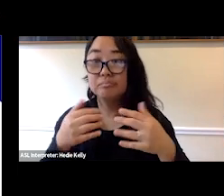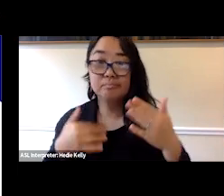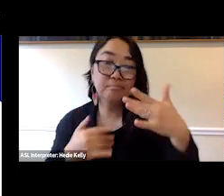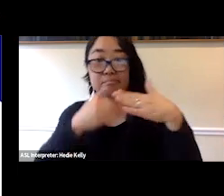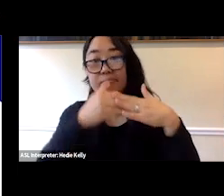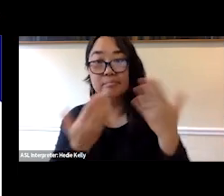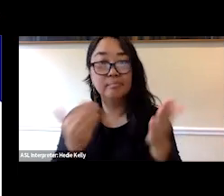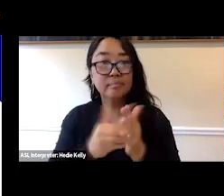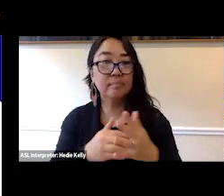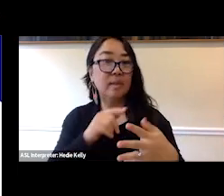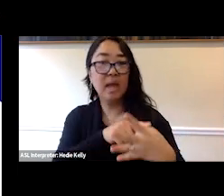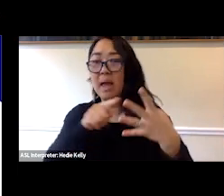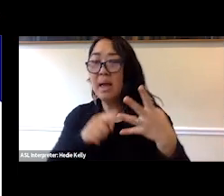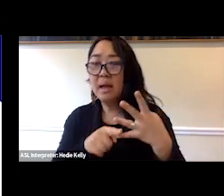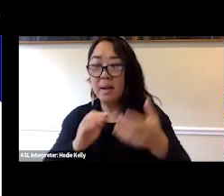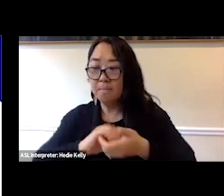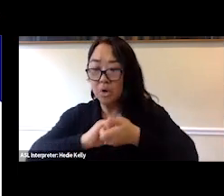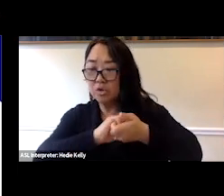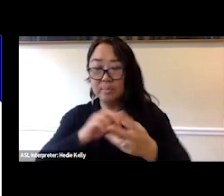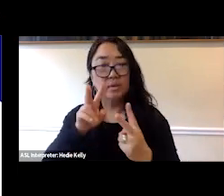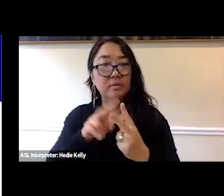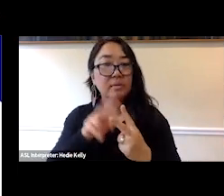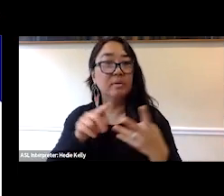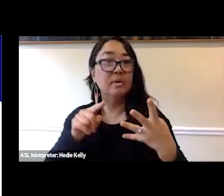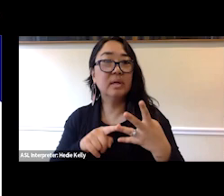the next bullet point because once you as an organization make a commitment